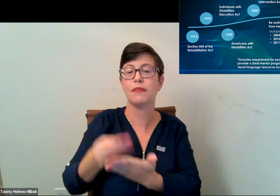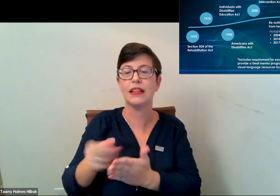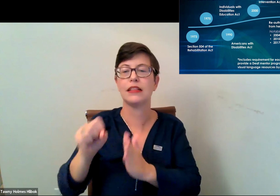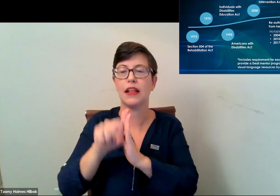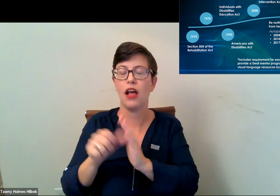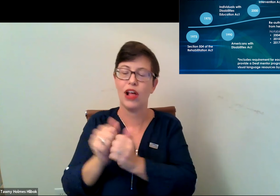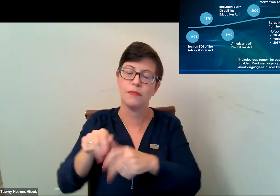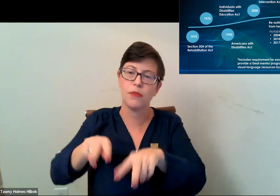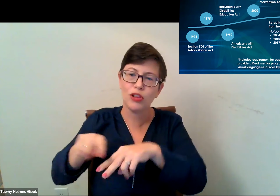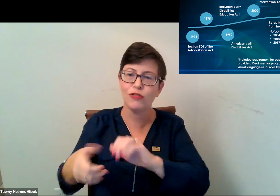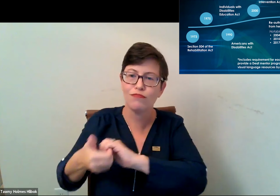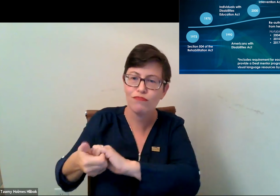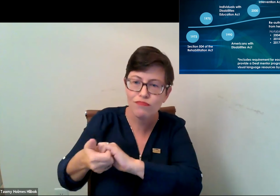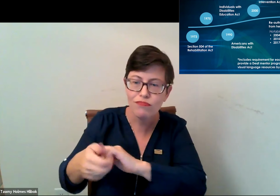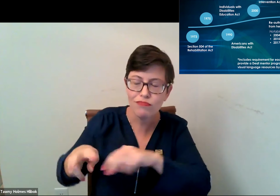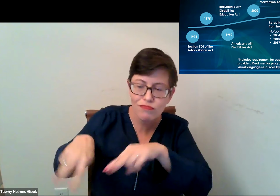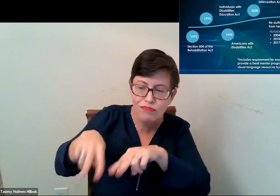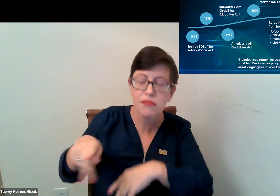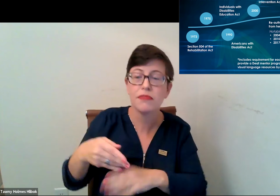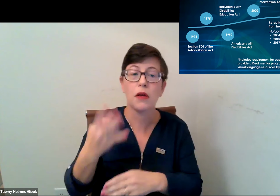The Federal Government will allocate funds